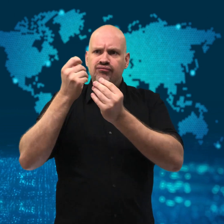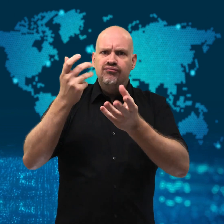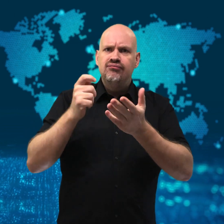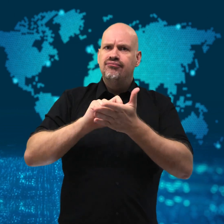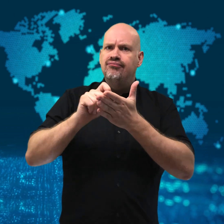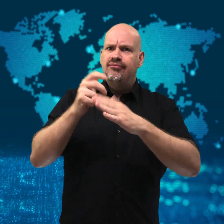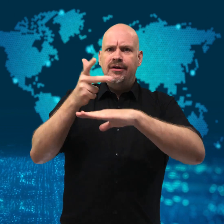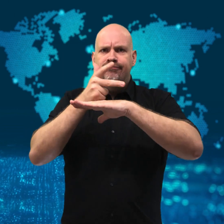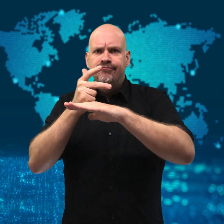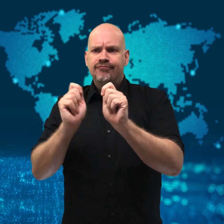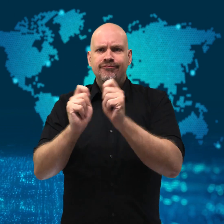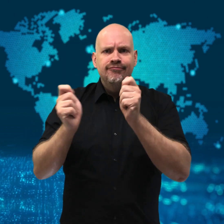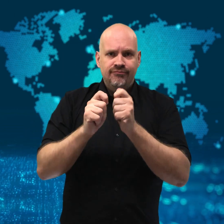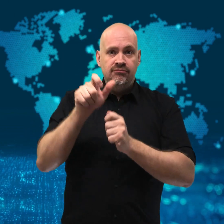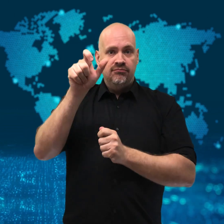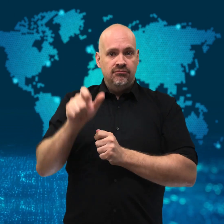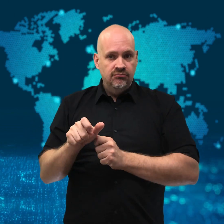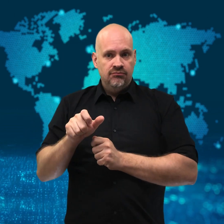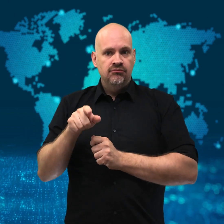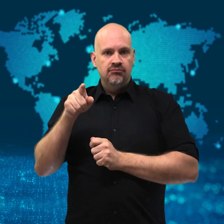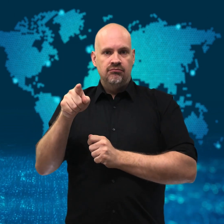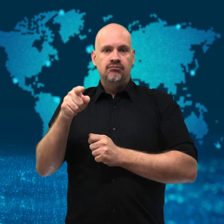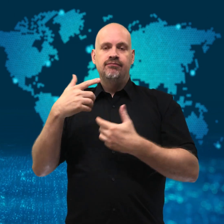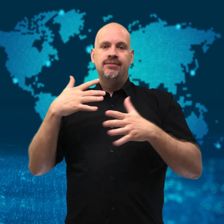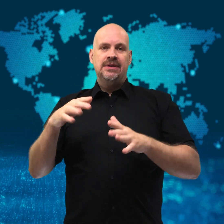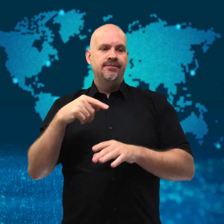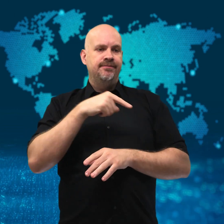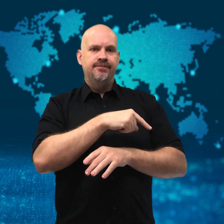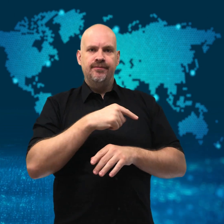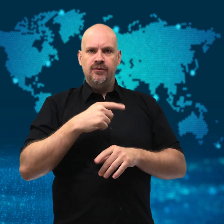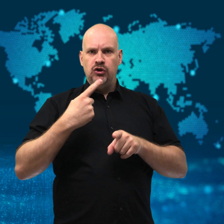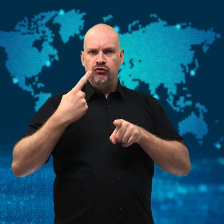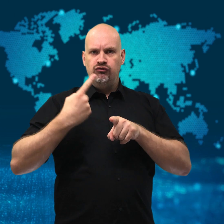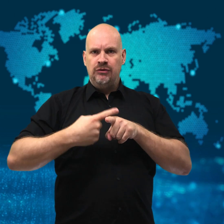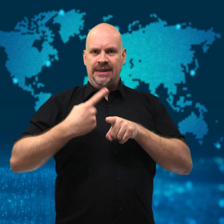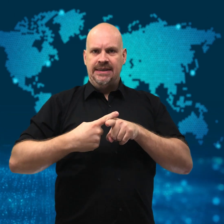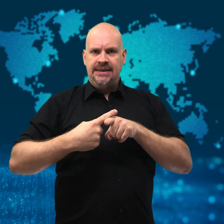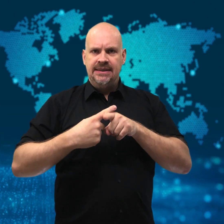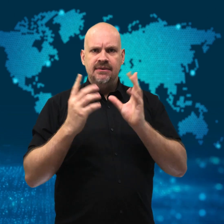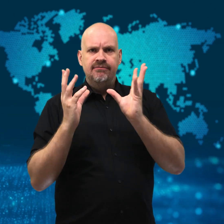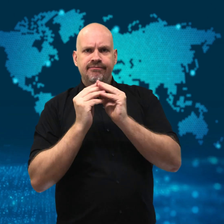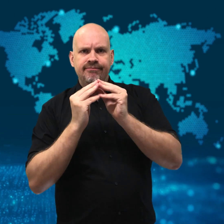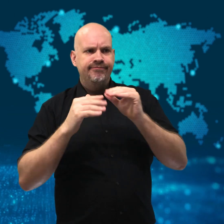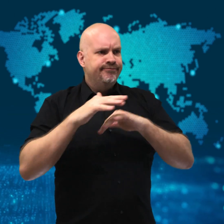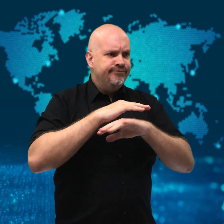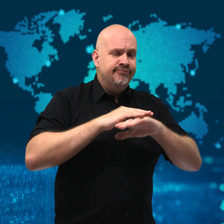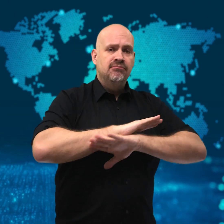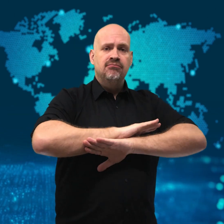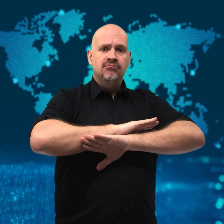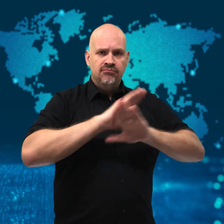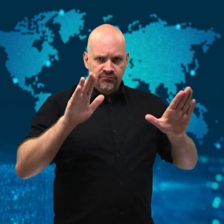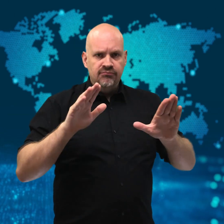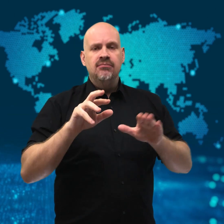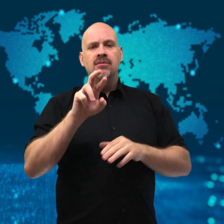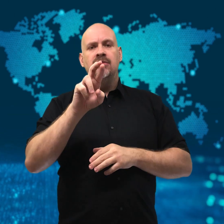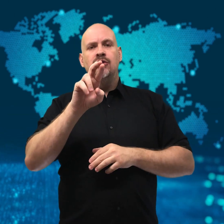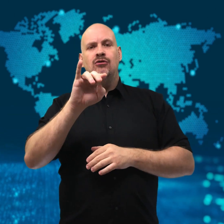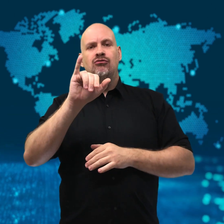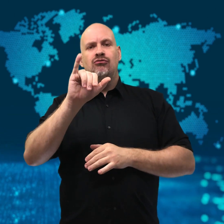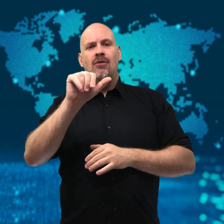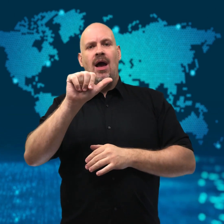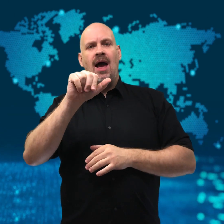However, Belarusian President Lukashenko ordered an air force fighter jet